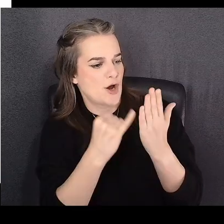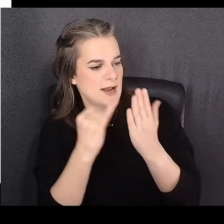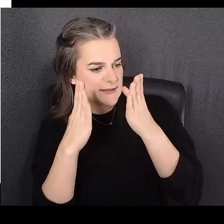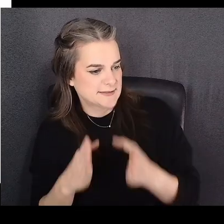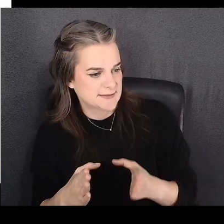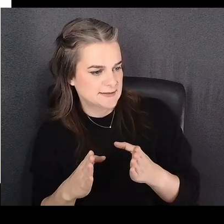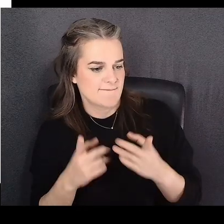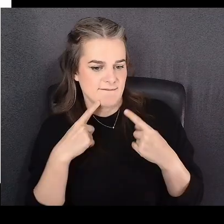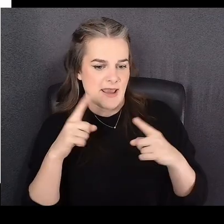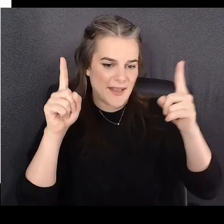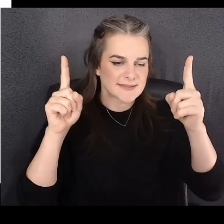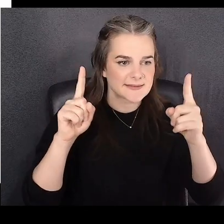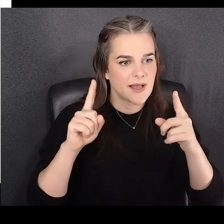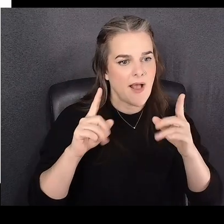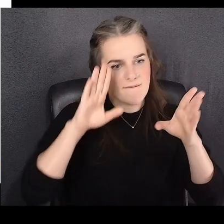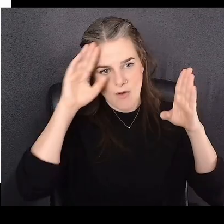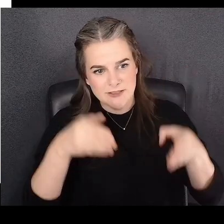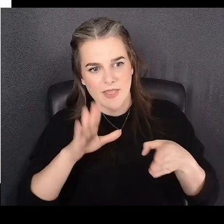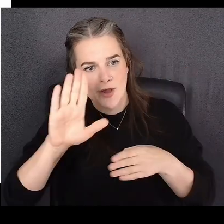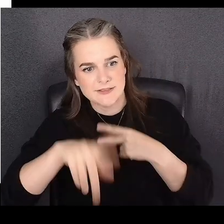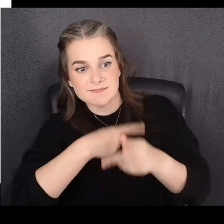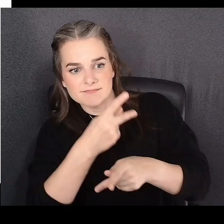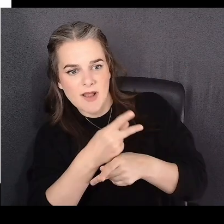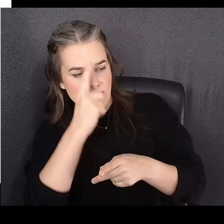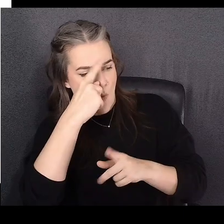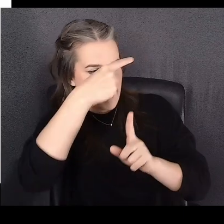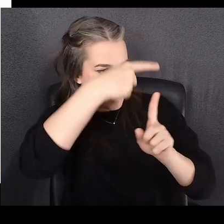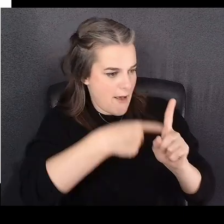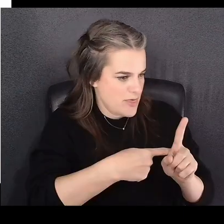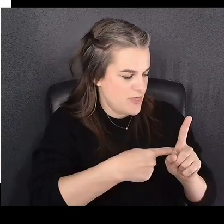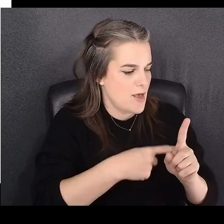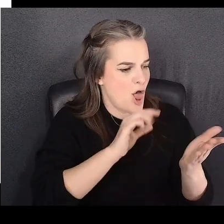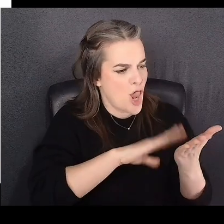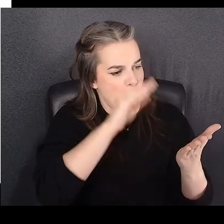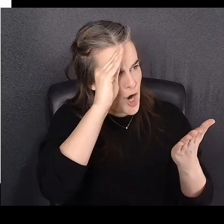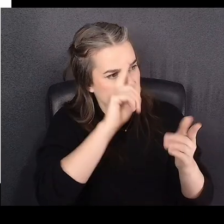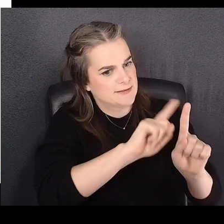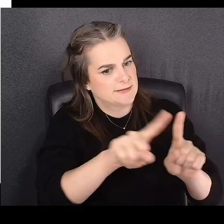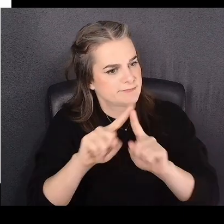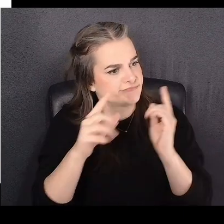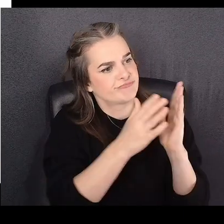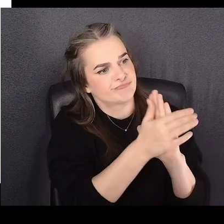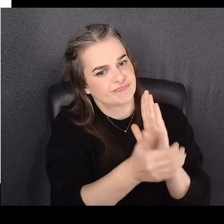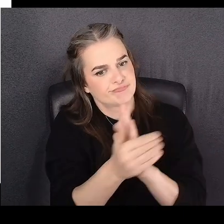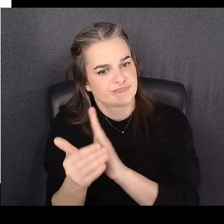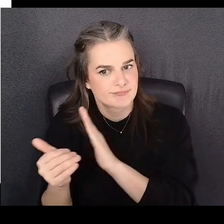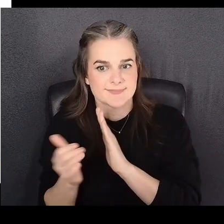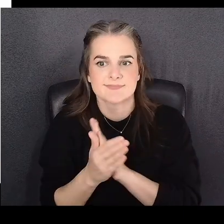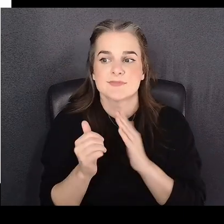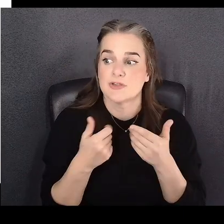and learn about different techniques and take a stab at it. So it's just a really neat thing to watch,